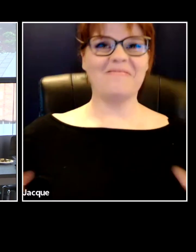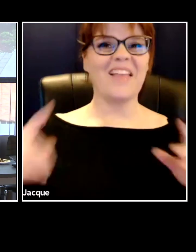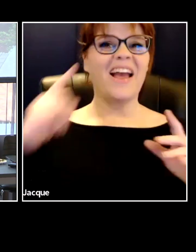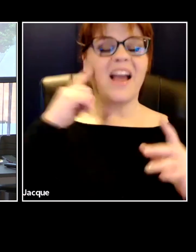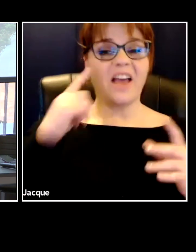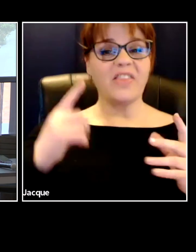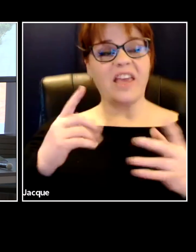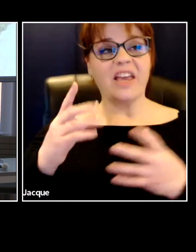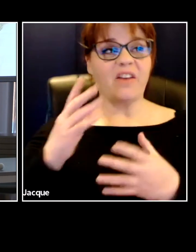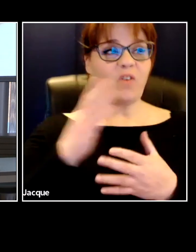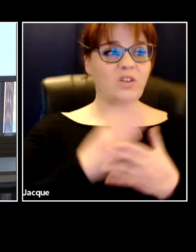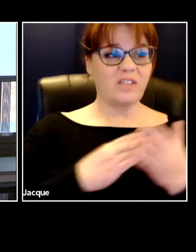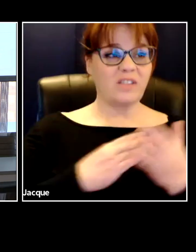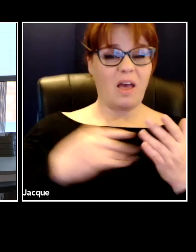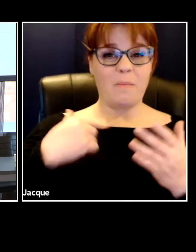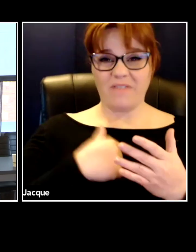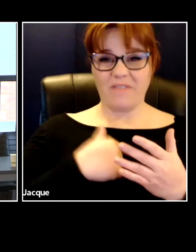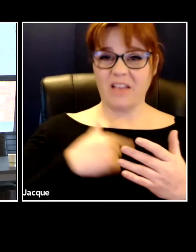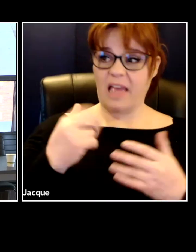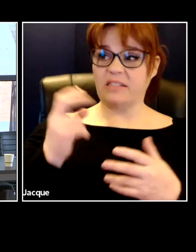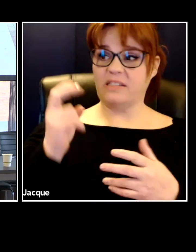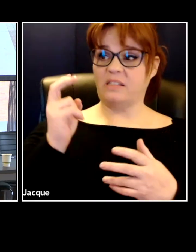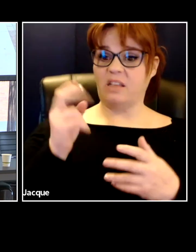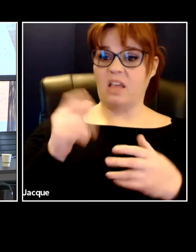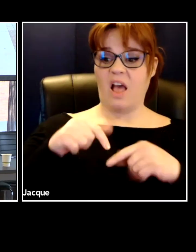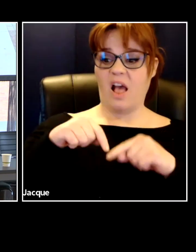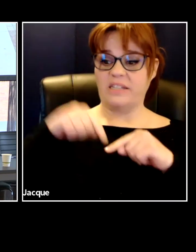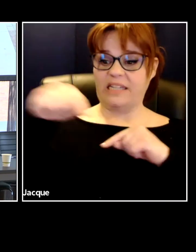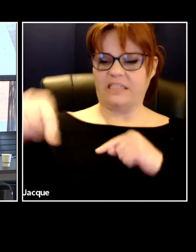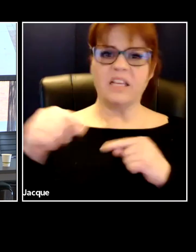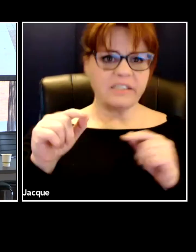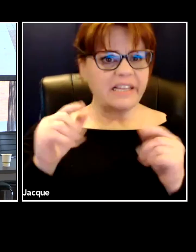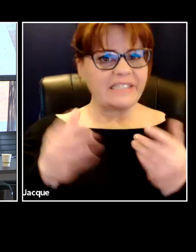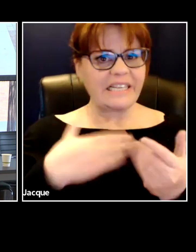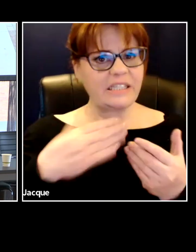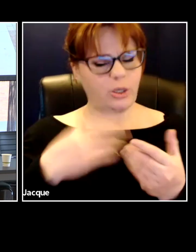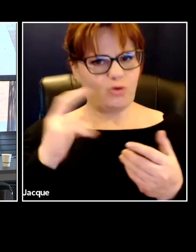maybe that's a distance that's travelable and for many many people right for a whole host of reasons